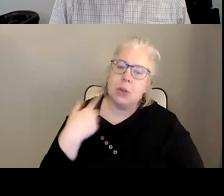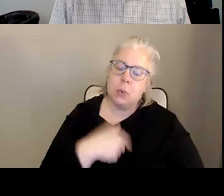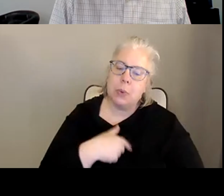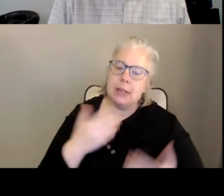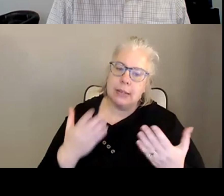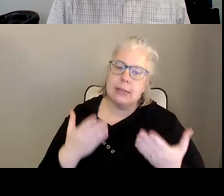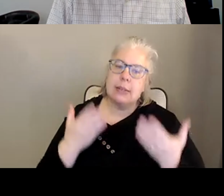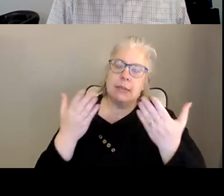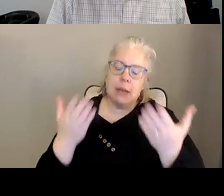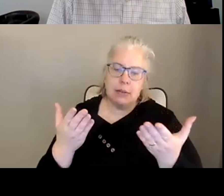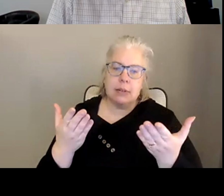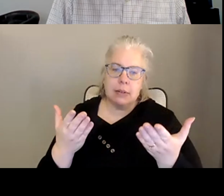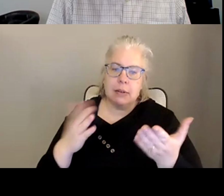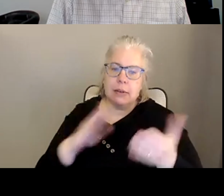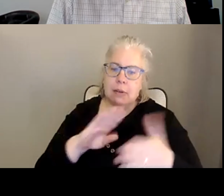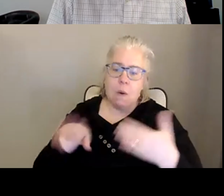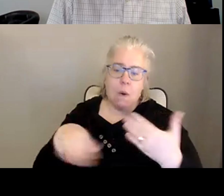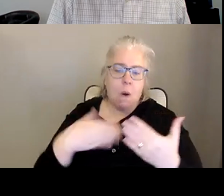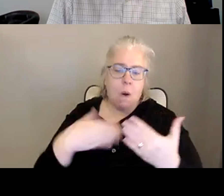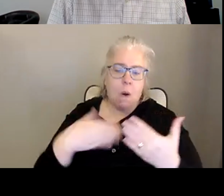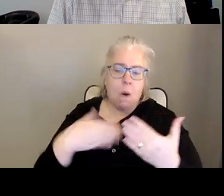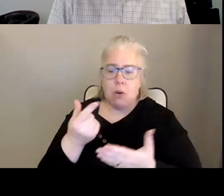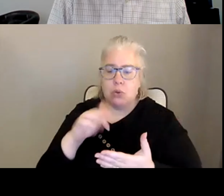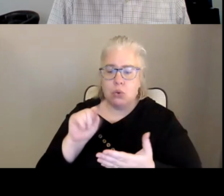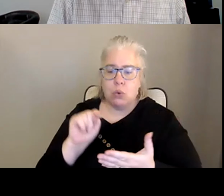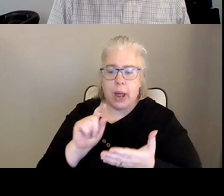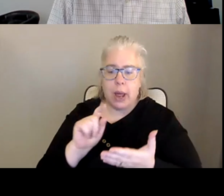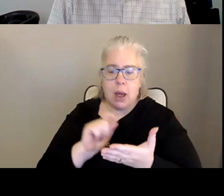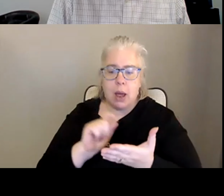that all grant proposals have a little bit